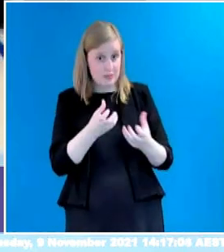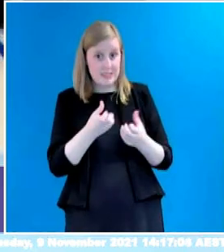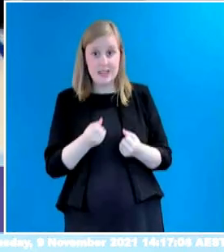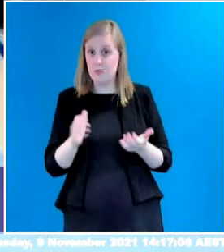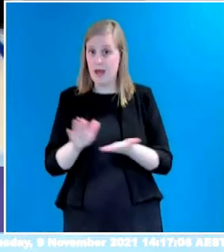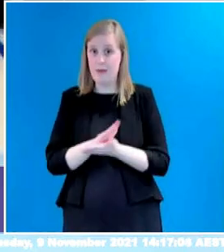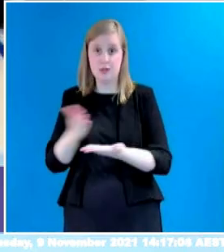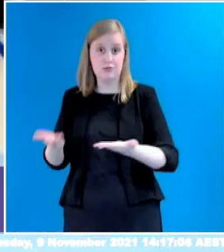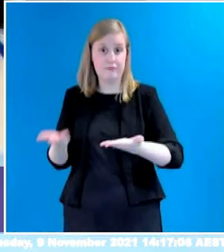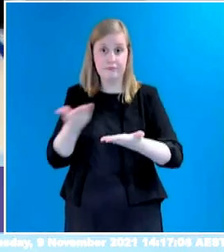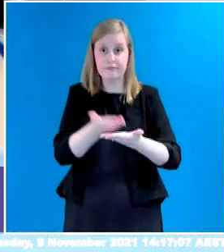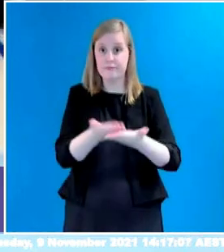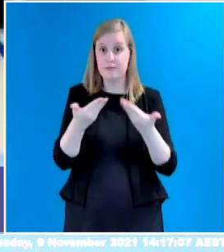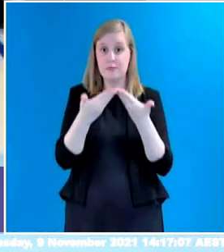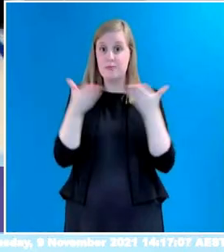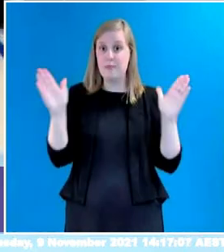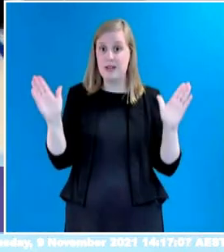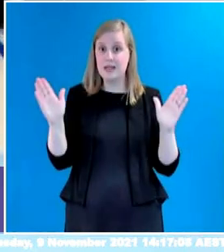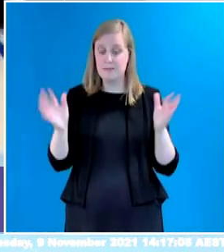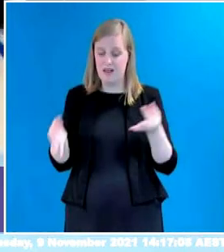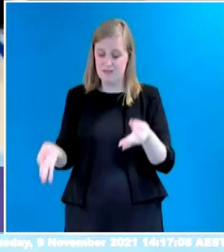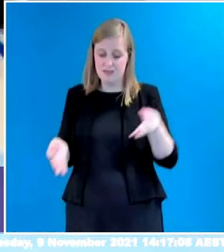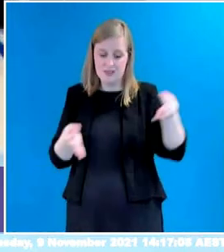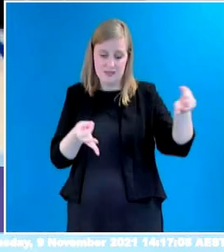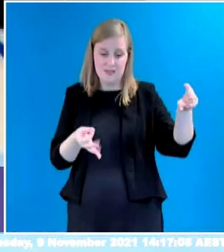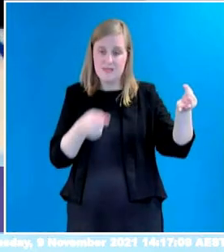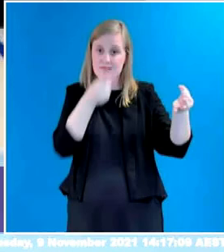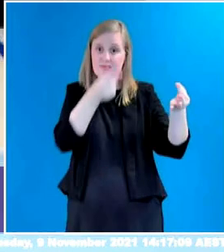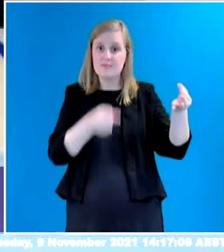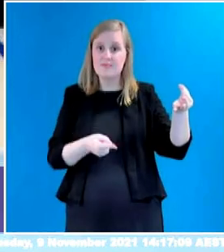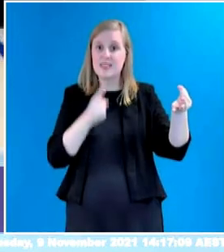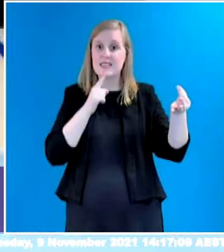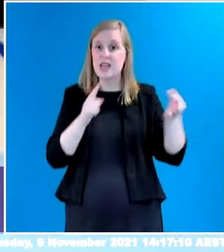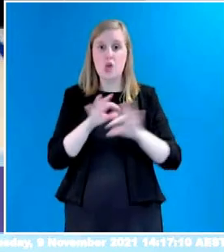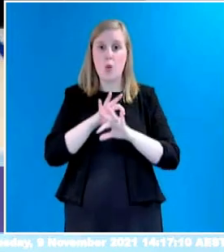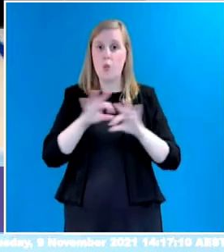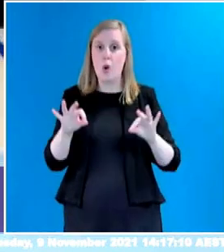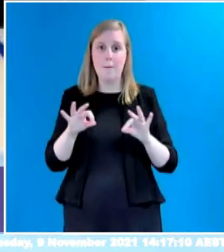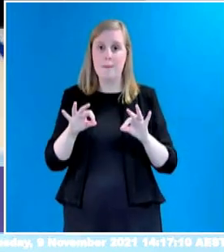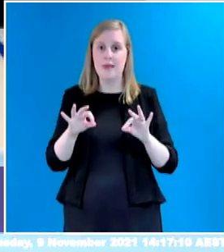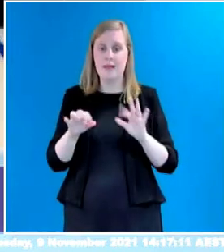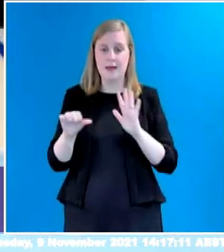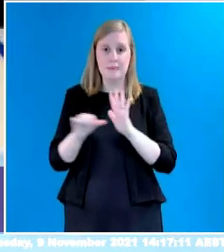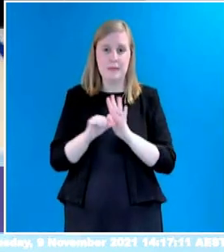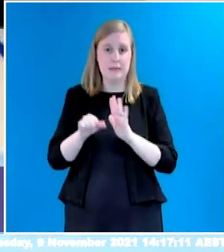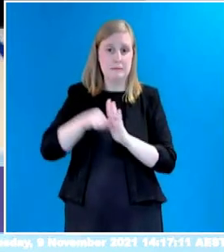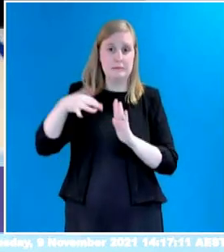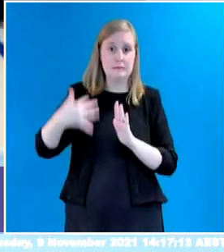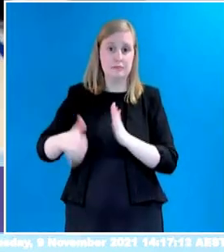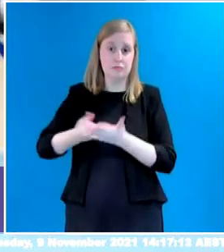It stressed there would be no substantial costs associated with ratifying the Convention.